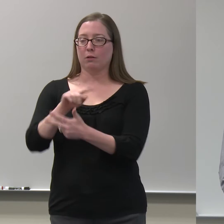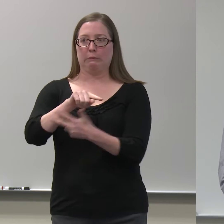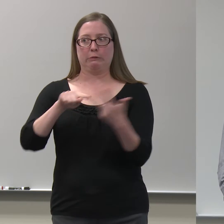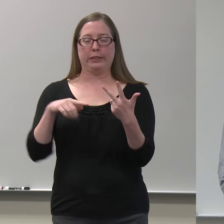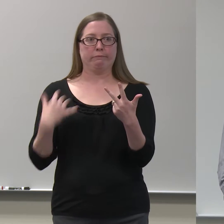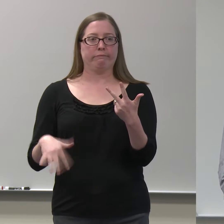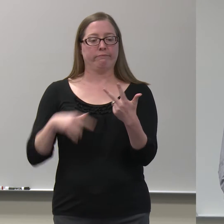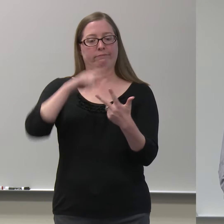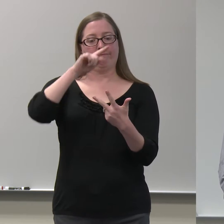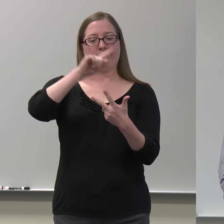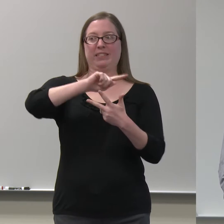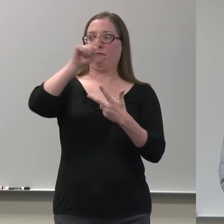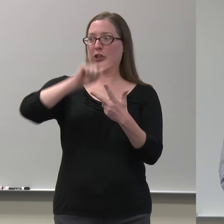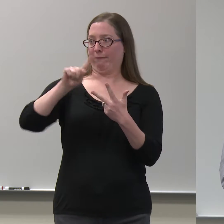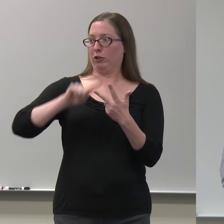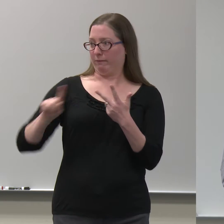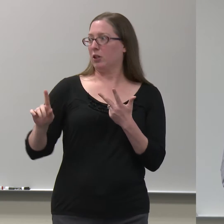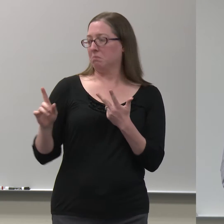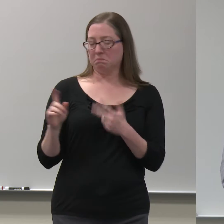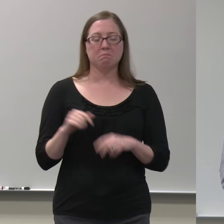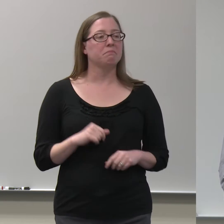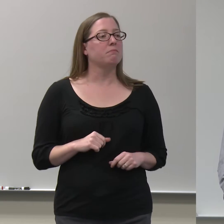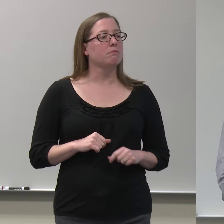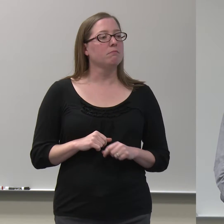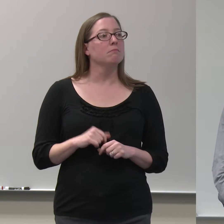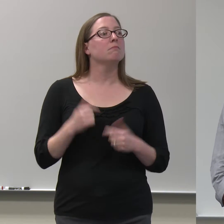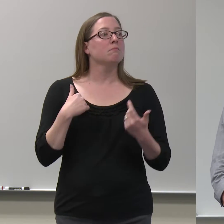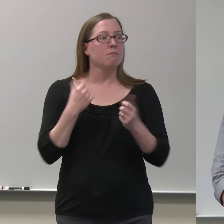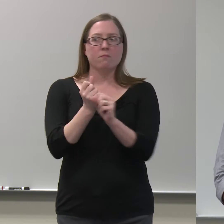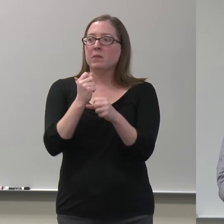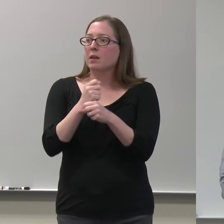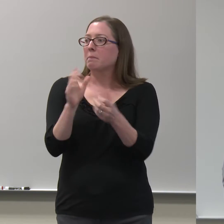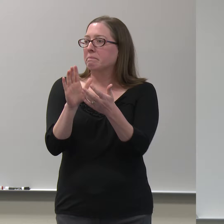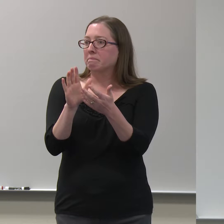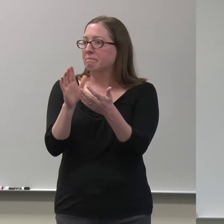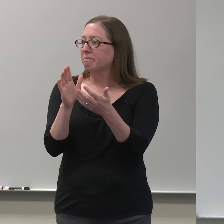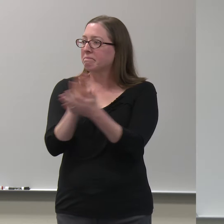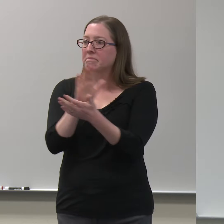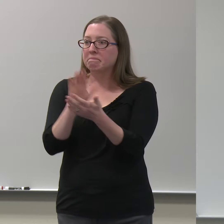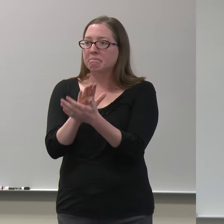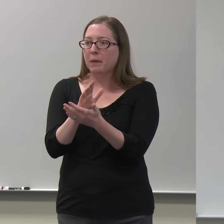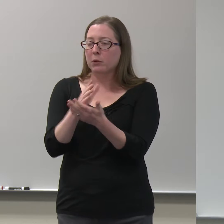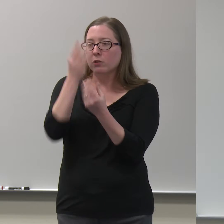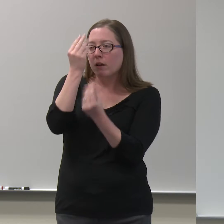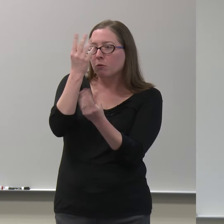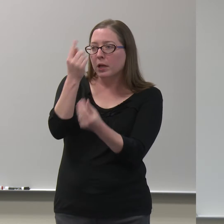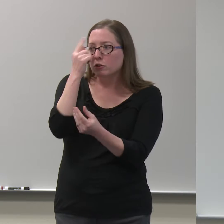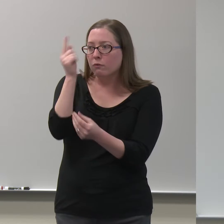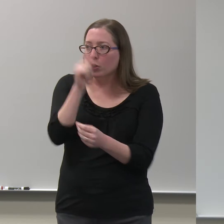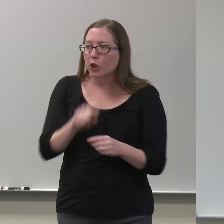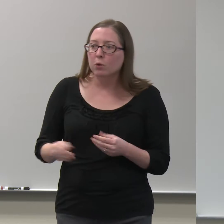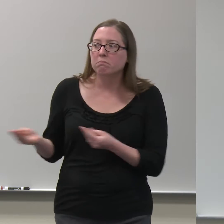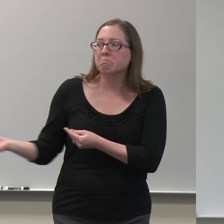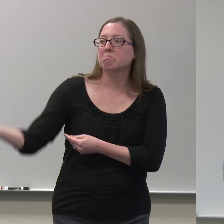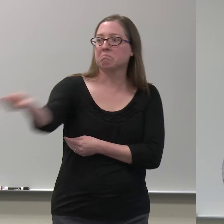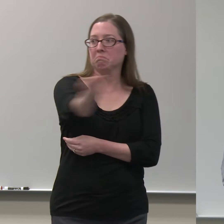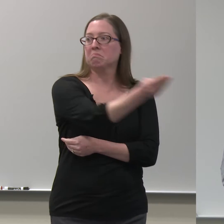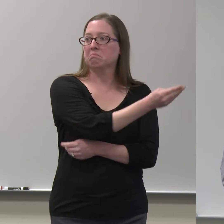so we'll see how far we get. I did make some handouts on the tips for getting into graduate school,